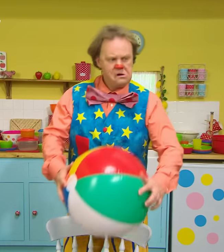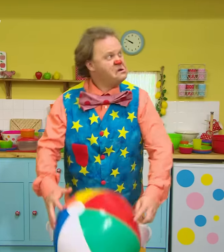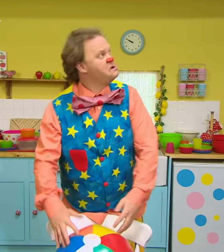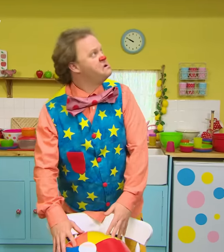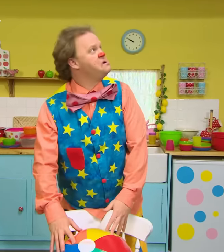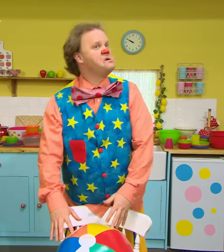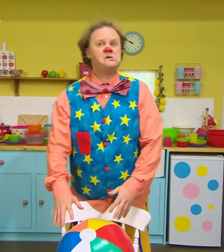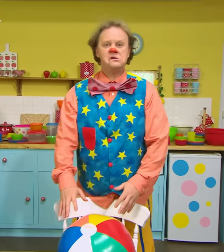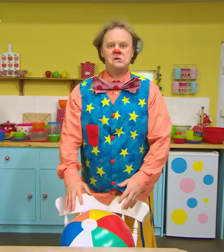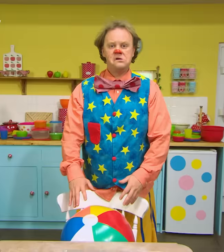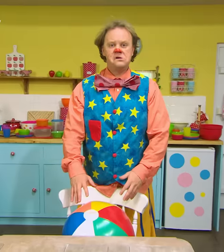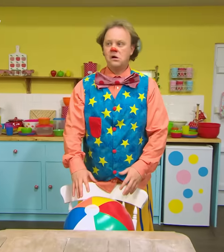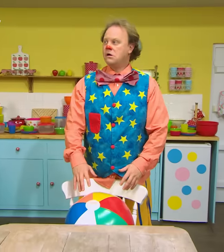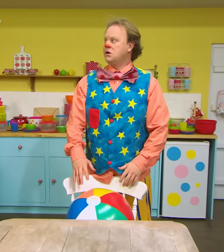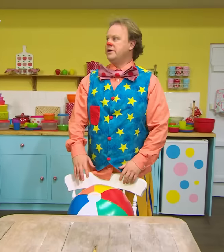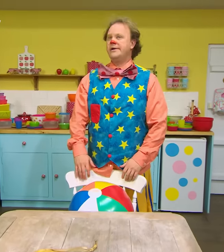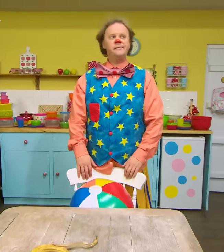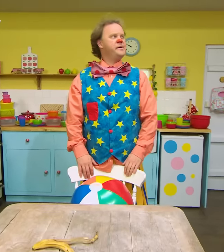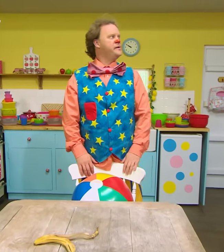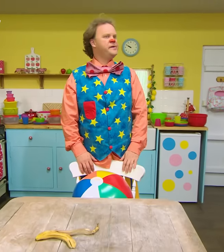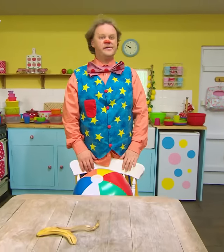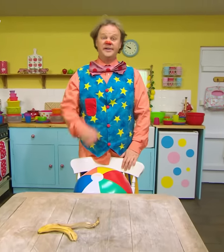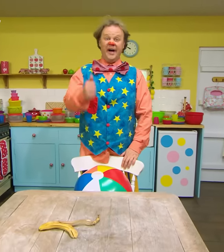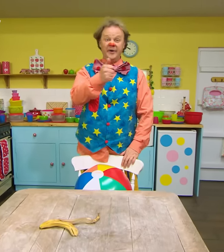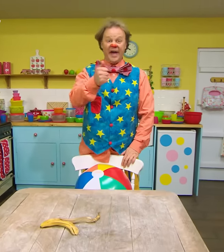are you going to tidy up before you go to play okay